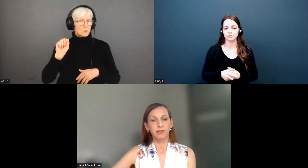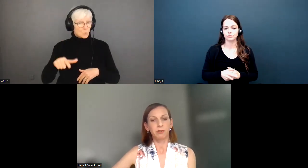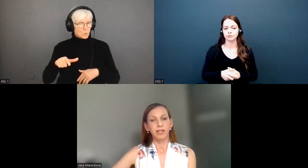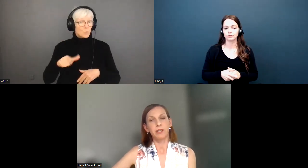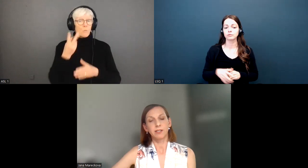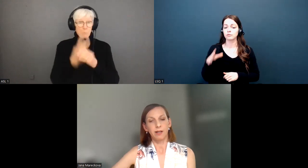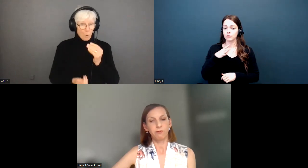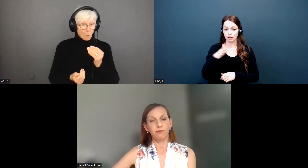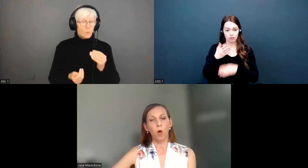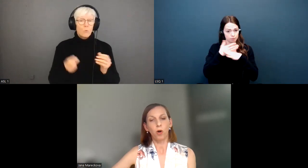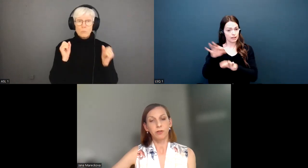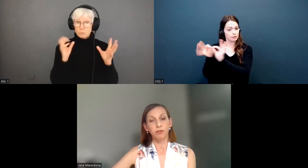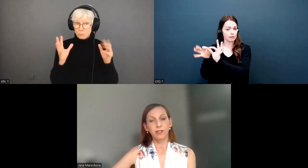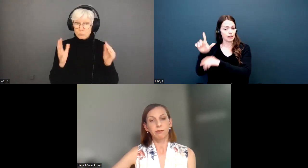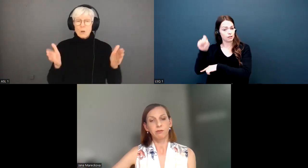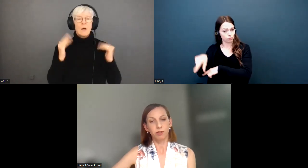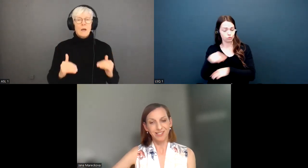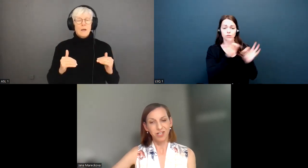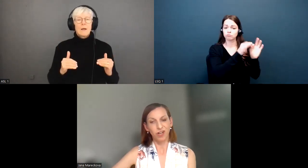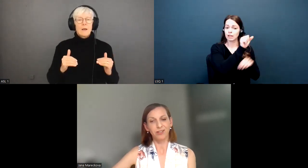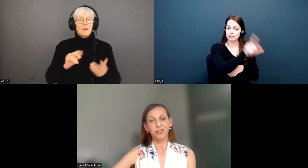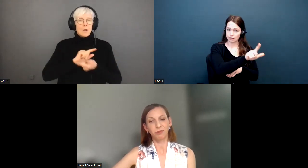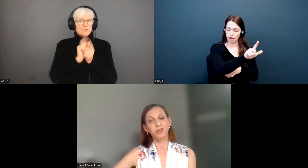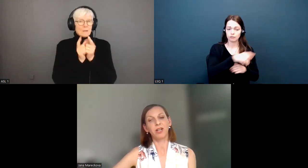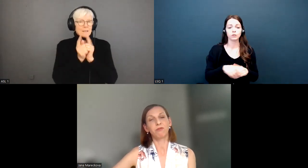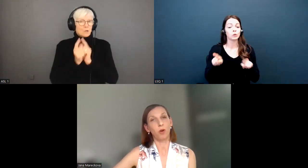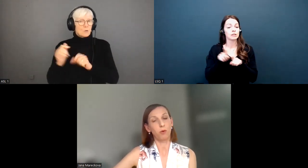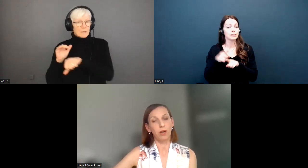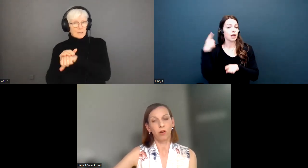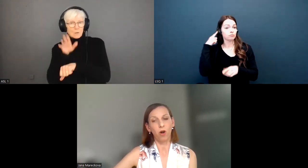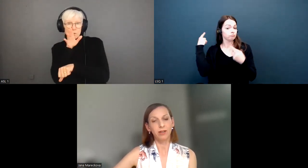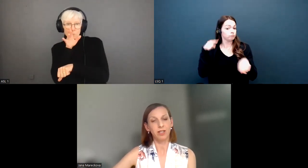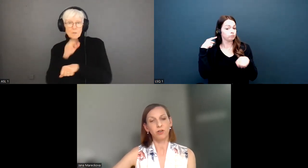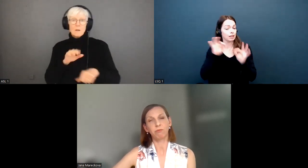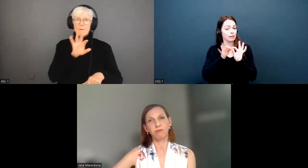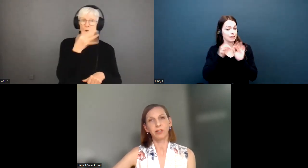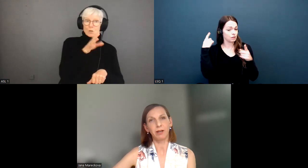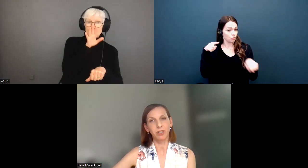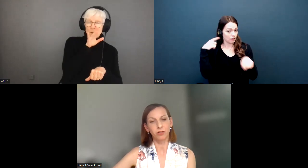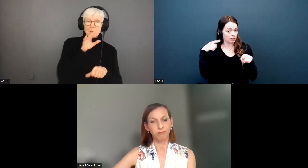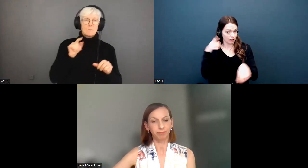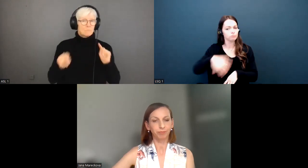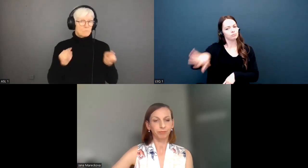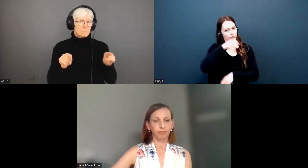and simultaneous live audio translation so that you can follow along in your preferred language.